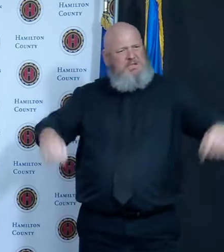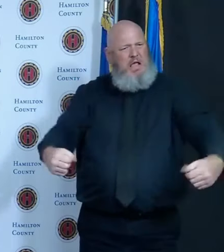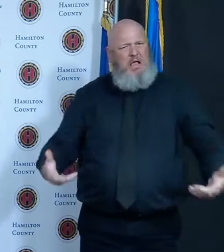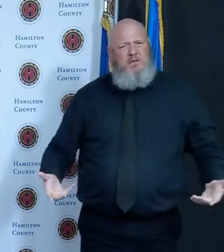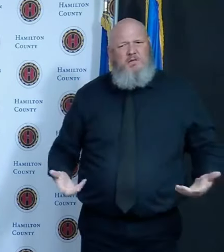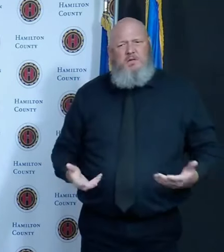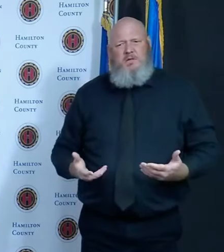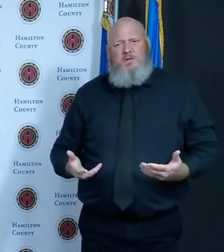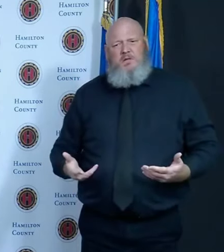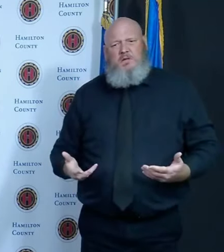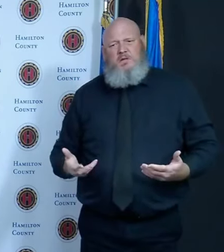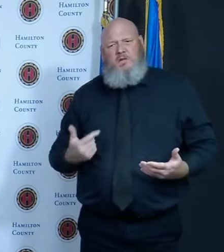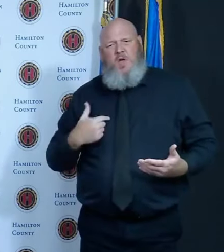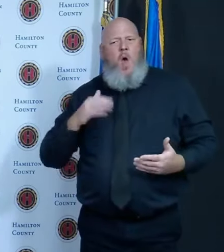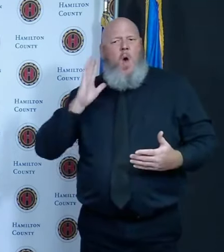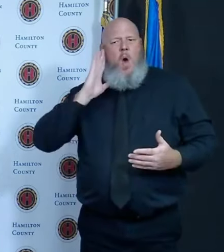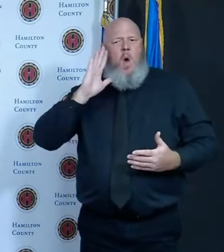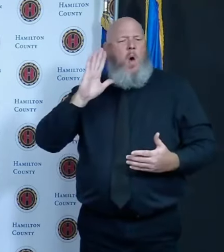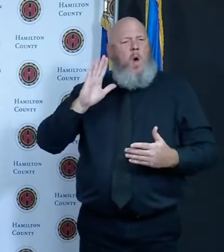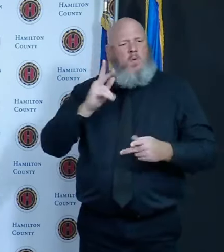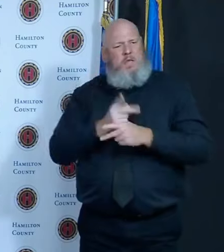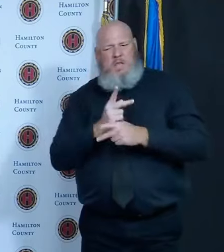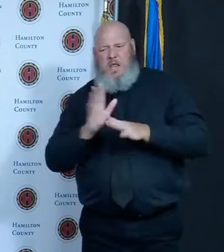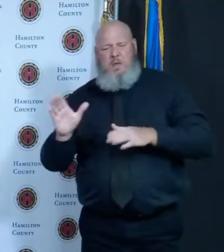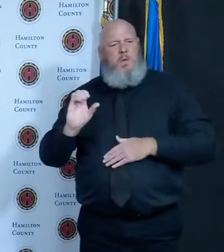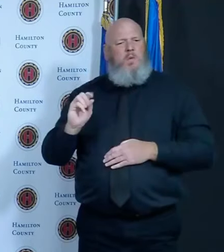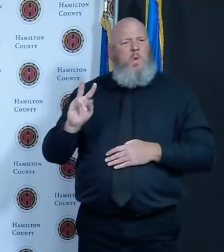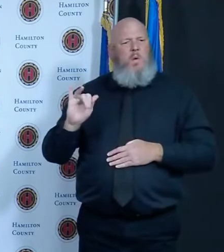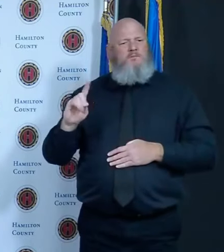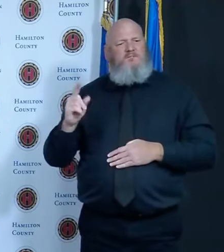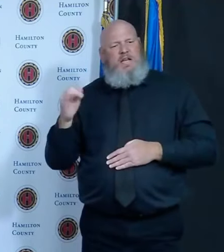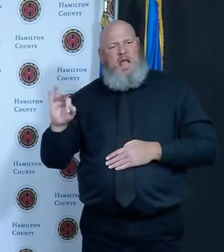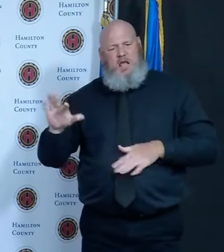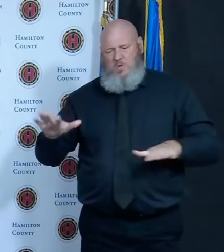and let's not wait on government officials to tell us when we're allowed